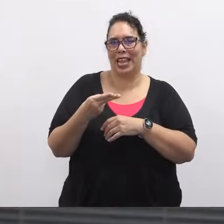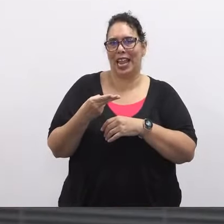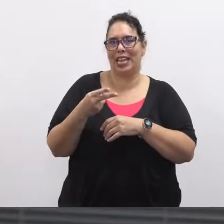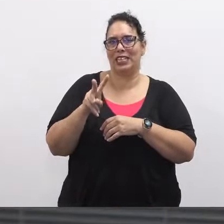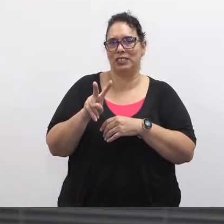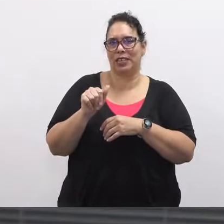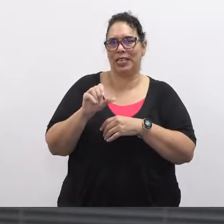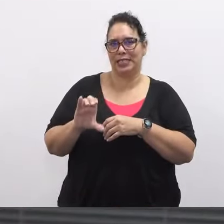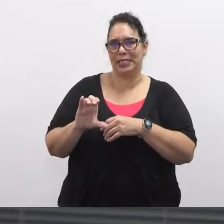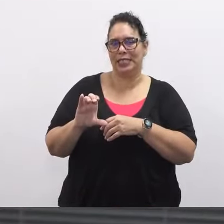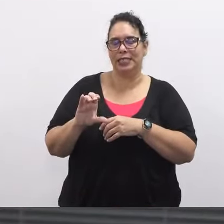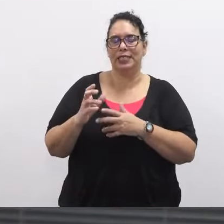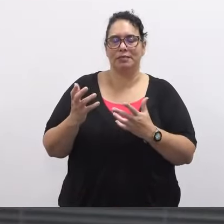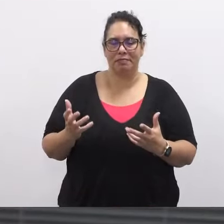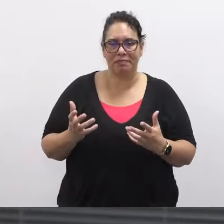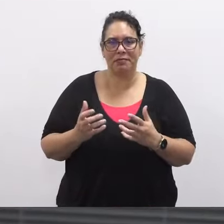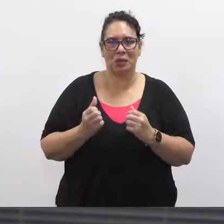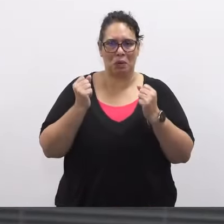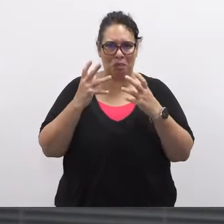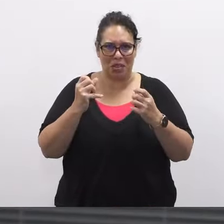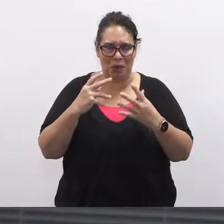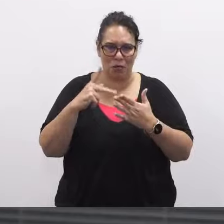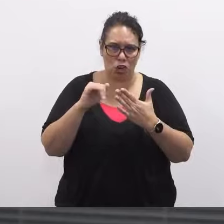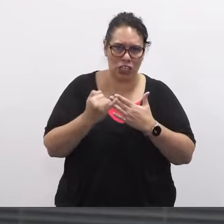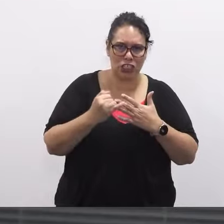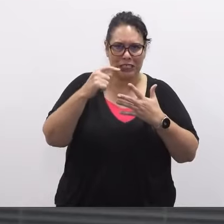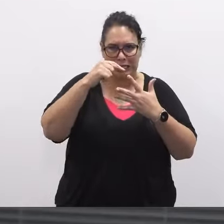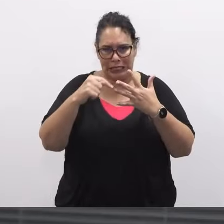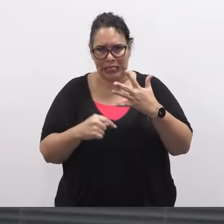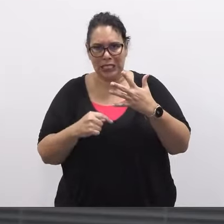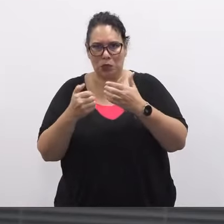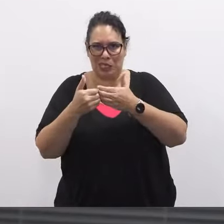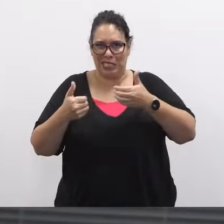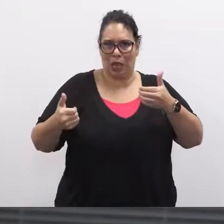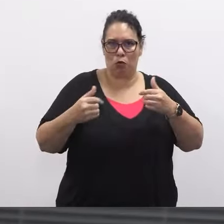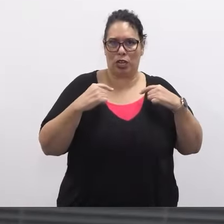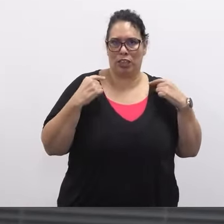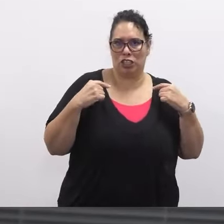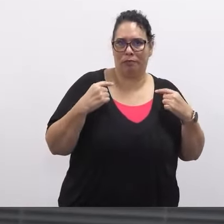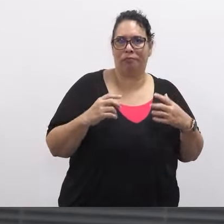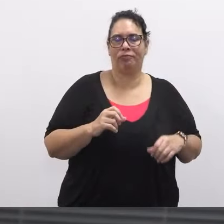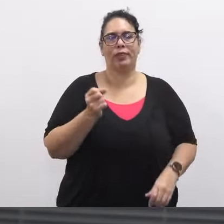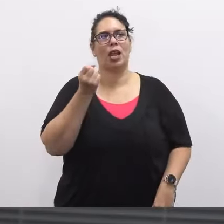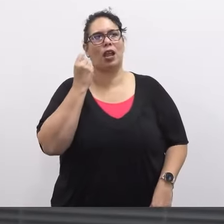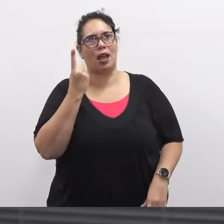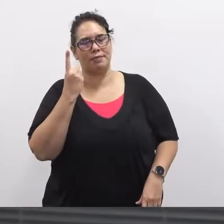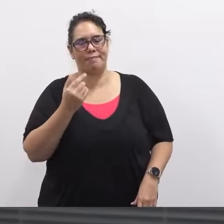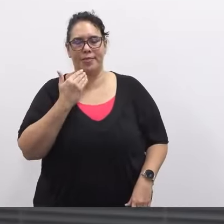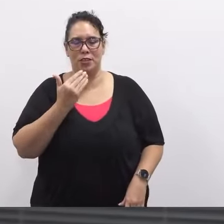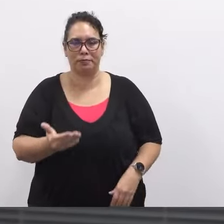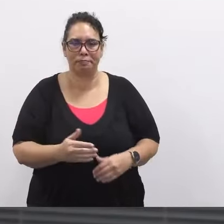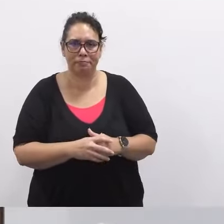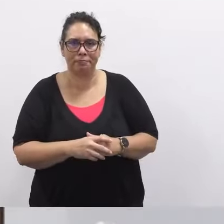just based on a number of project details, we separated off the gym component. Got it, got it. Okay, thank you. Perfect.